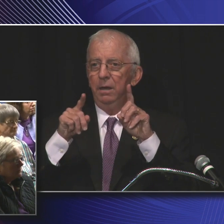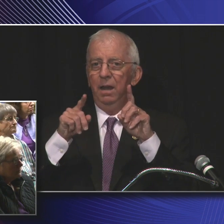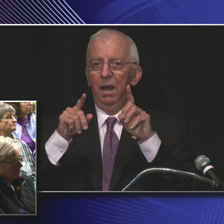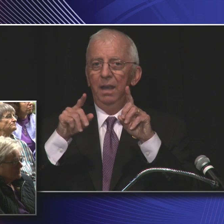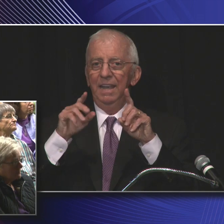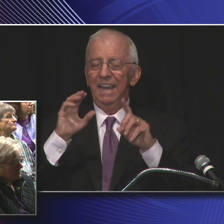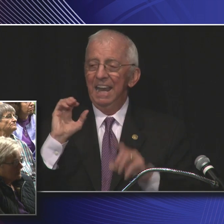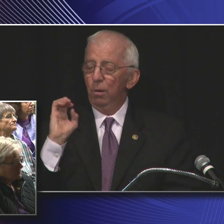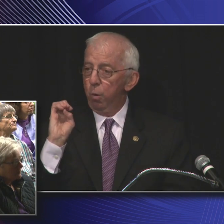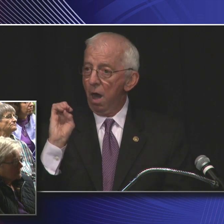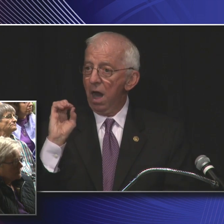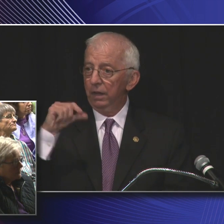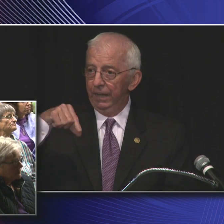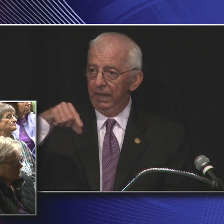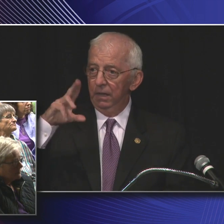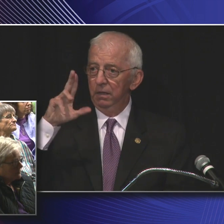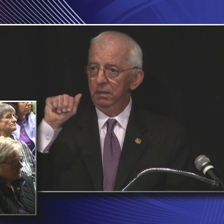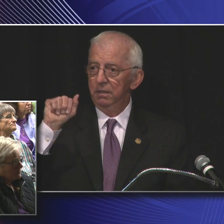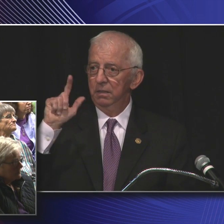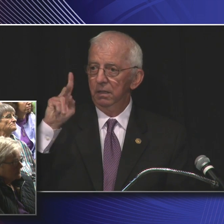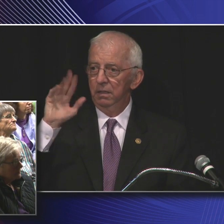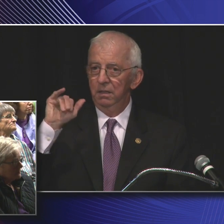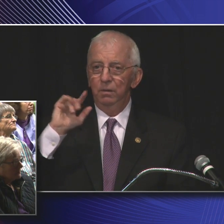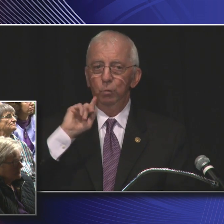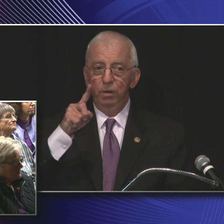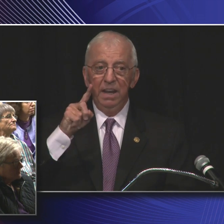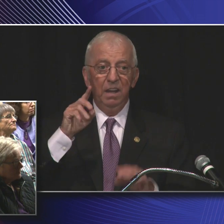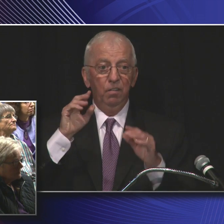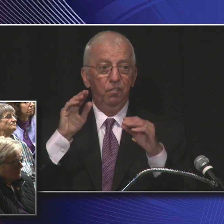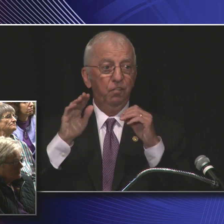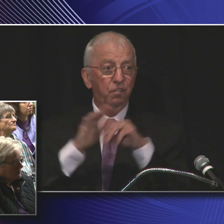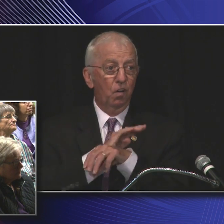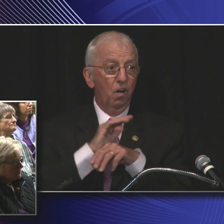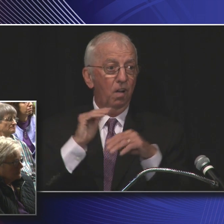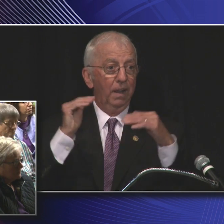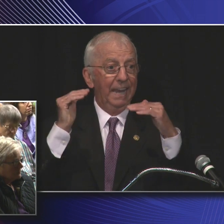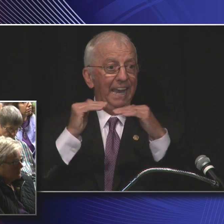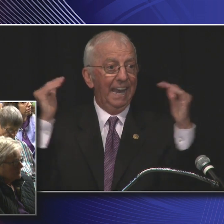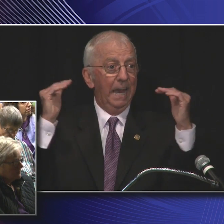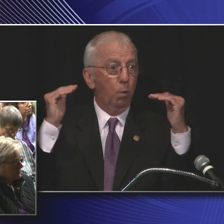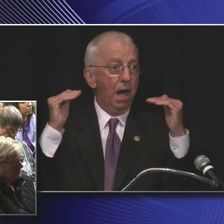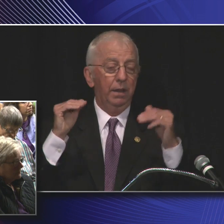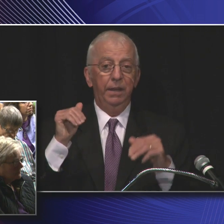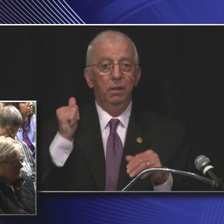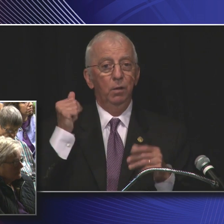But equality, real full equality,